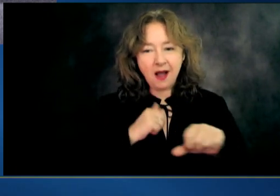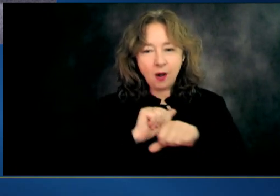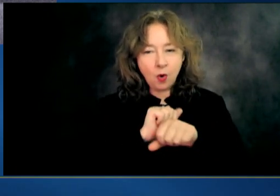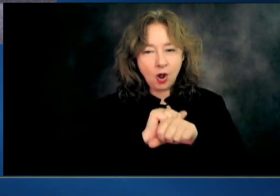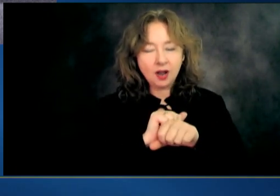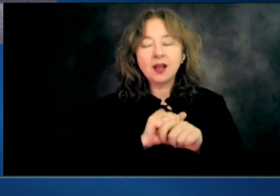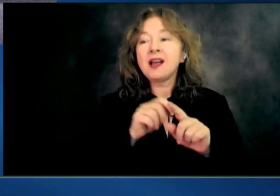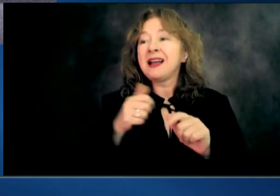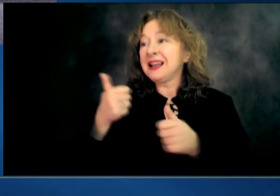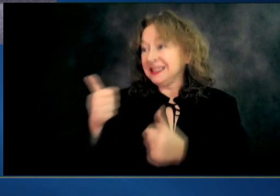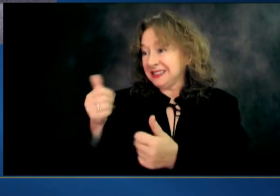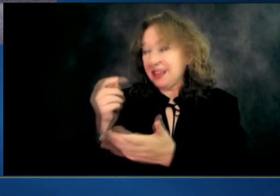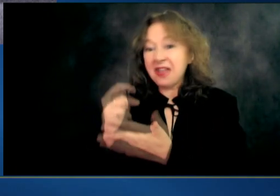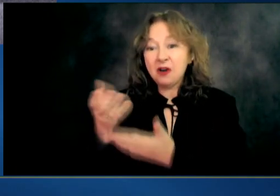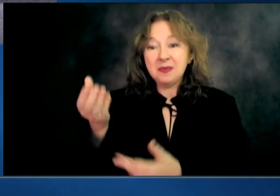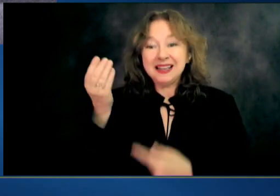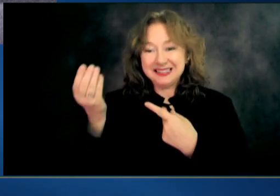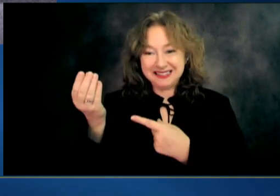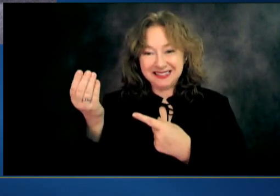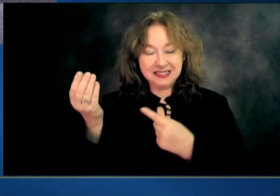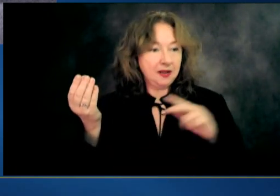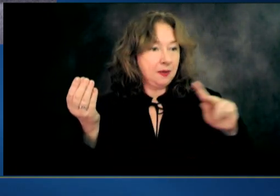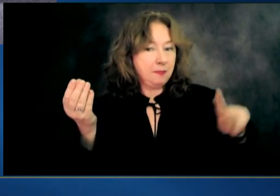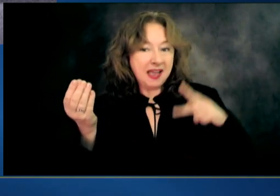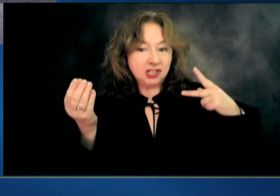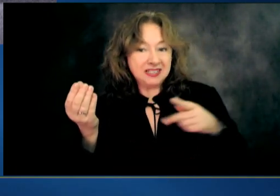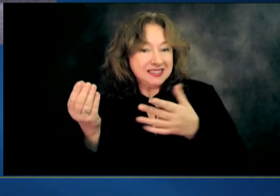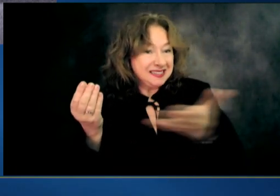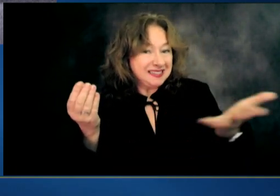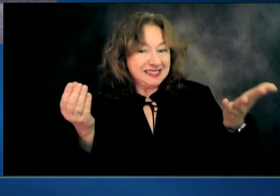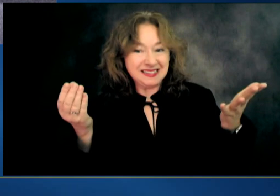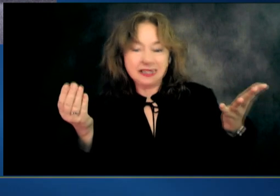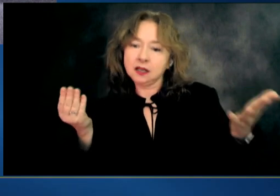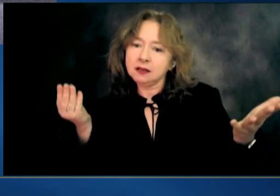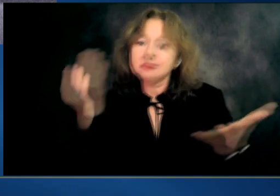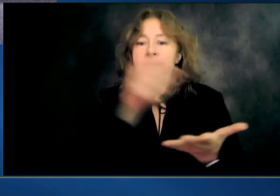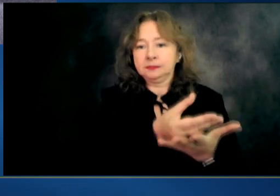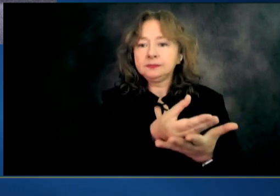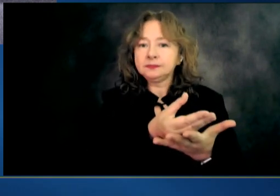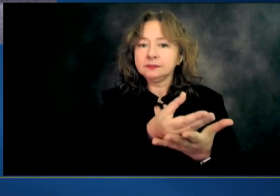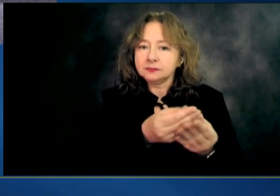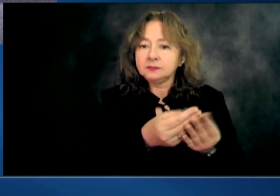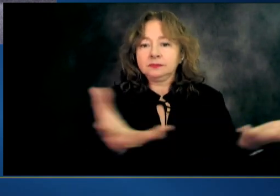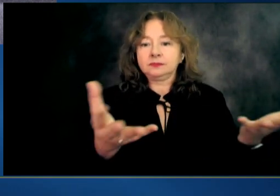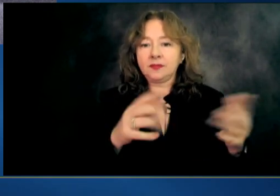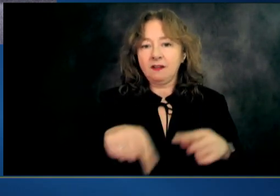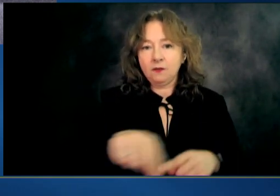but we have to get them into the hands of the patients that need them. We have to figure out